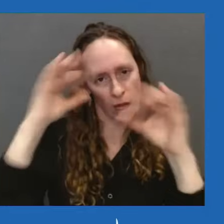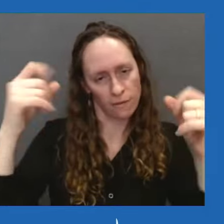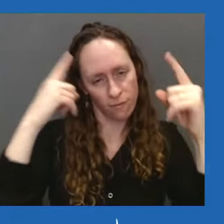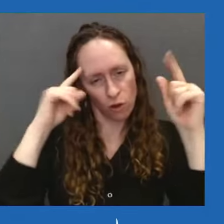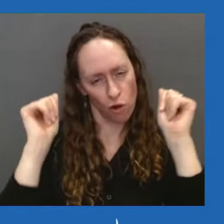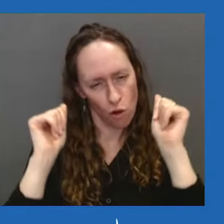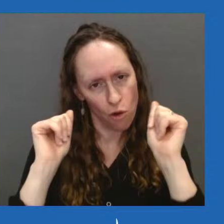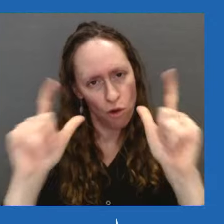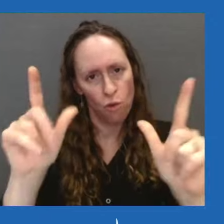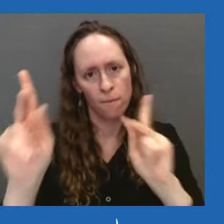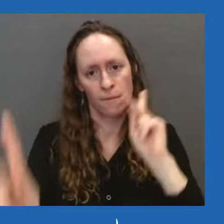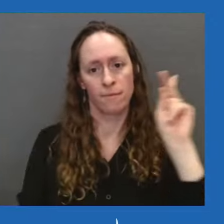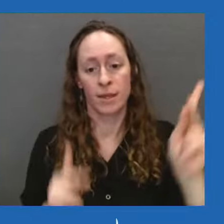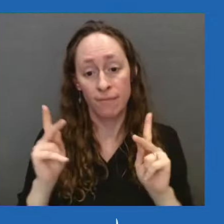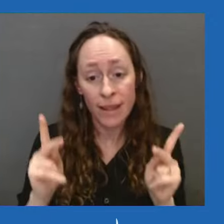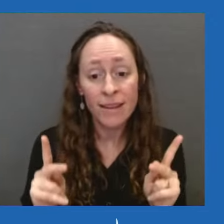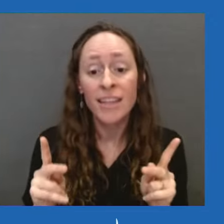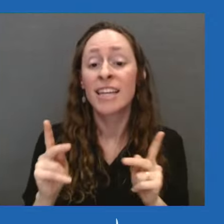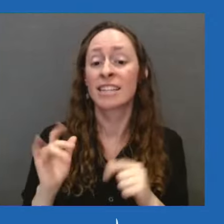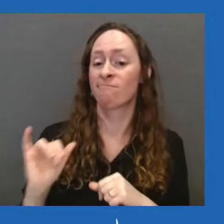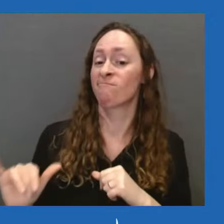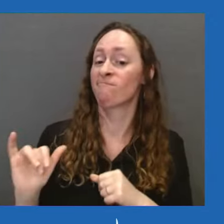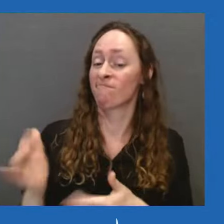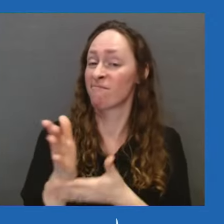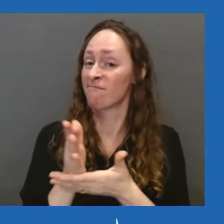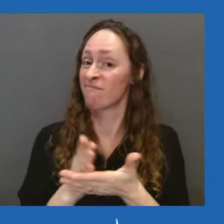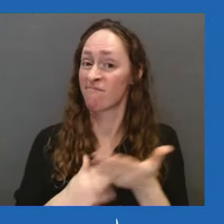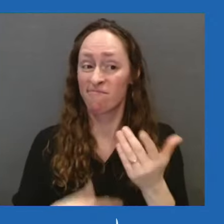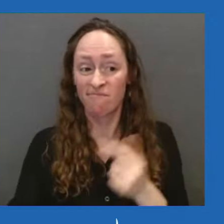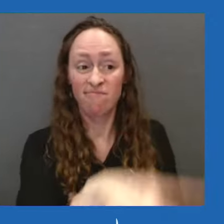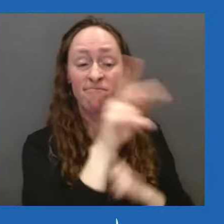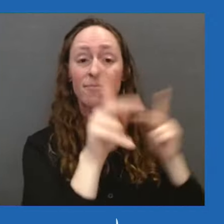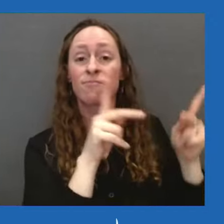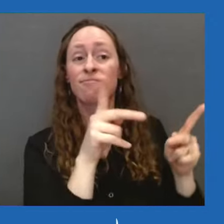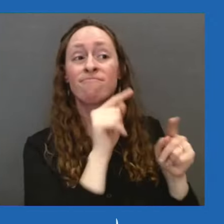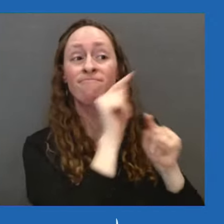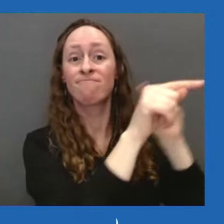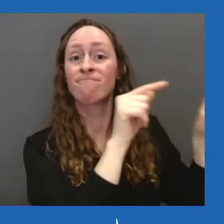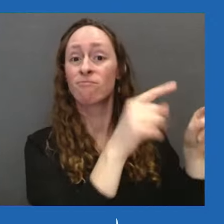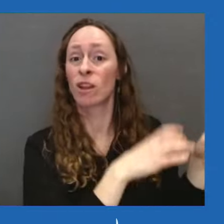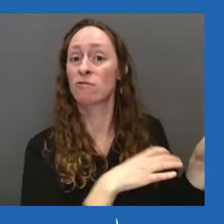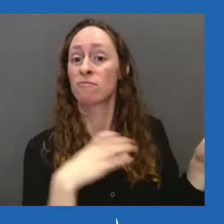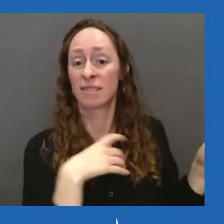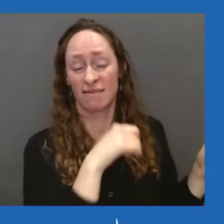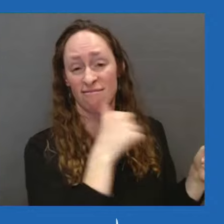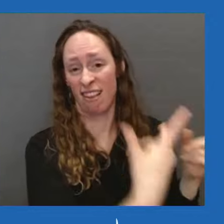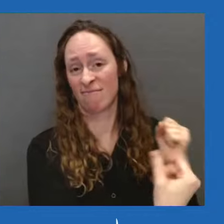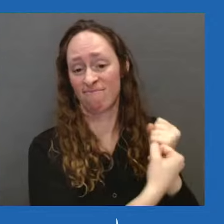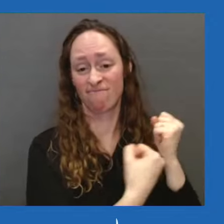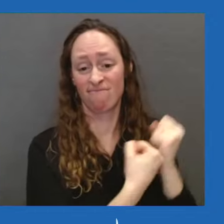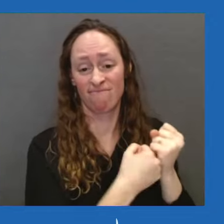on the other side of the aisle in the United States Congress. The historic investments we're celebrating today